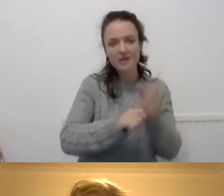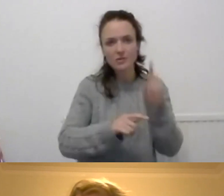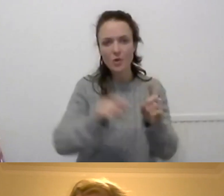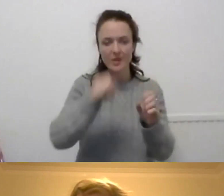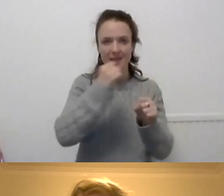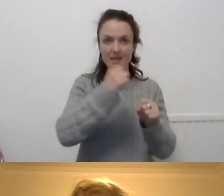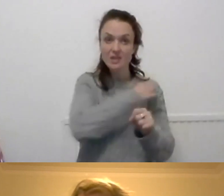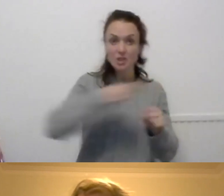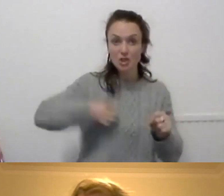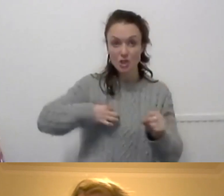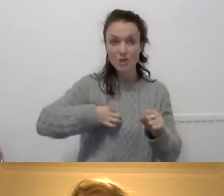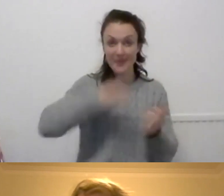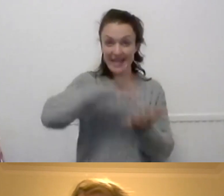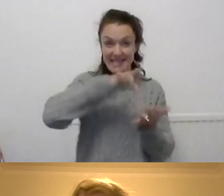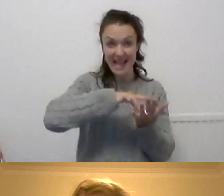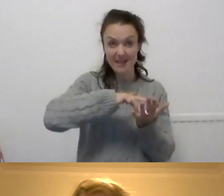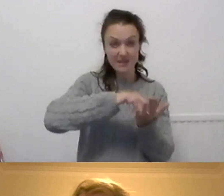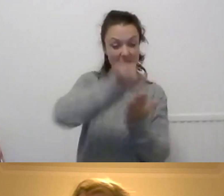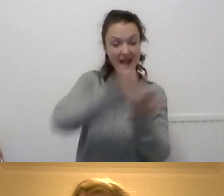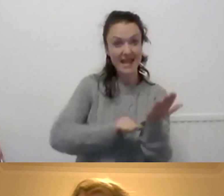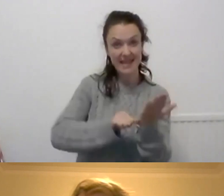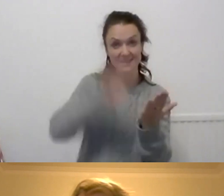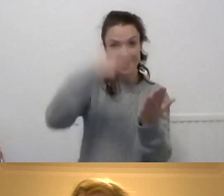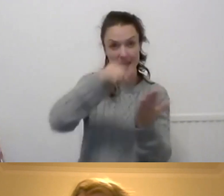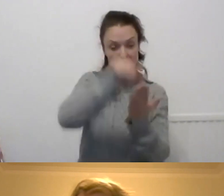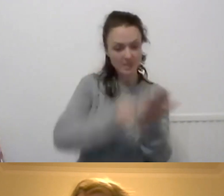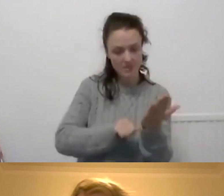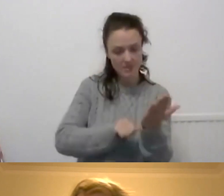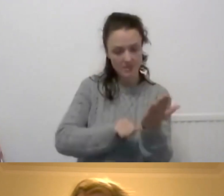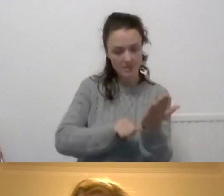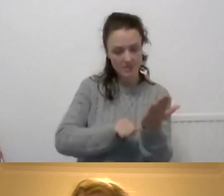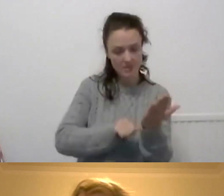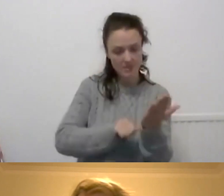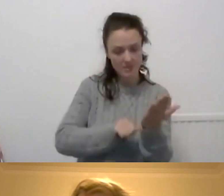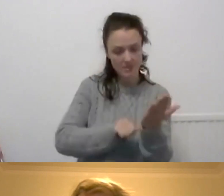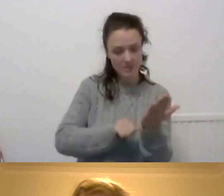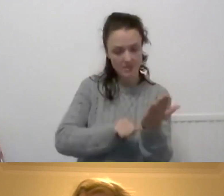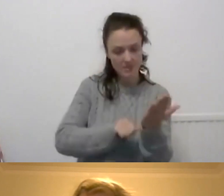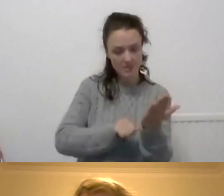will know. But if you don't have a GP practice, it's quite difficult to, to do that. So you know,